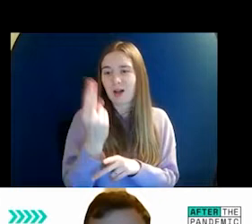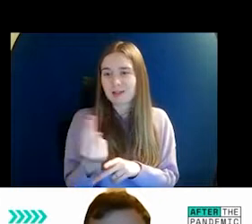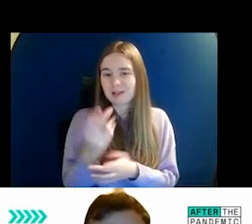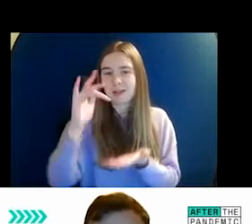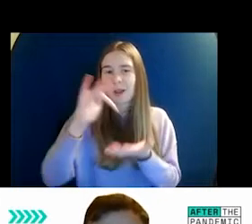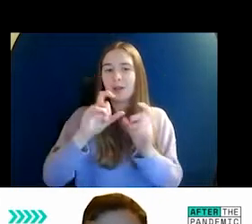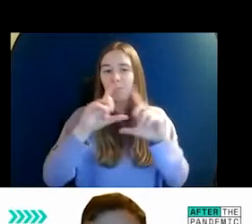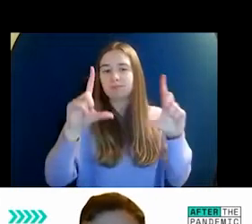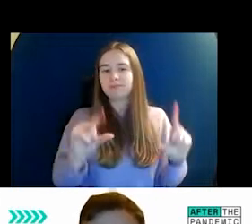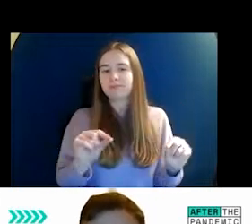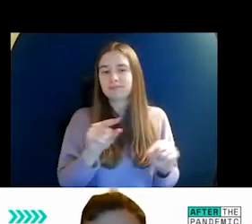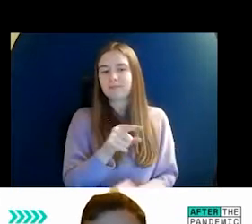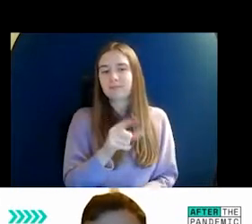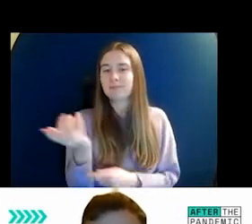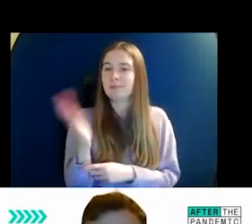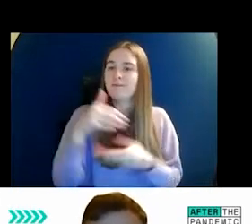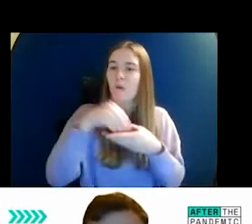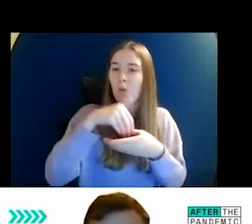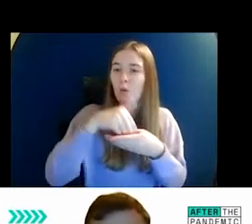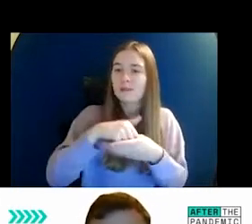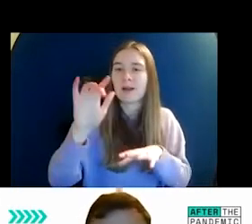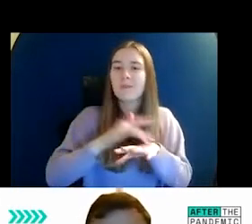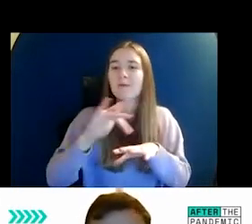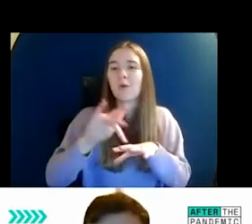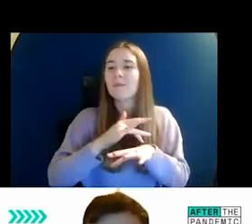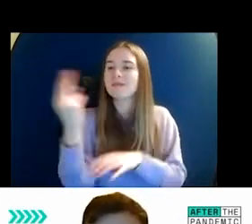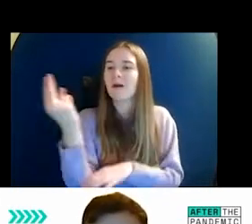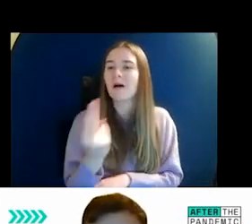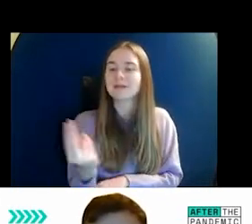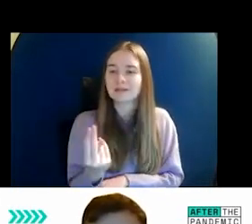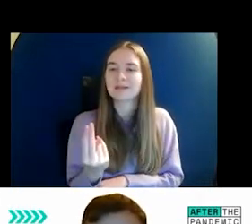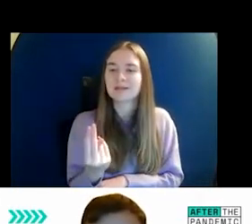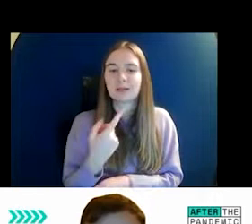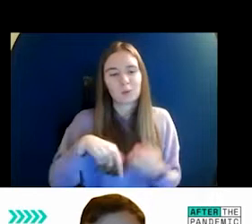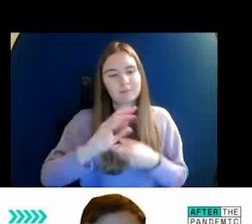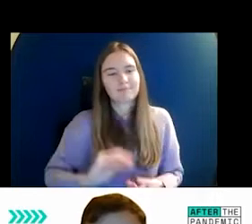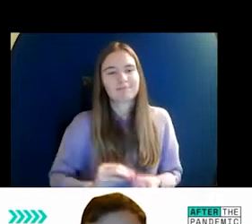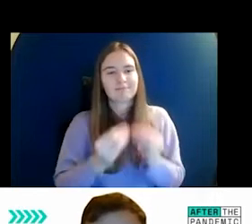to come along and be involved in a performance piece that we're putting together alongside Sarah,